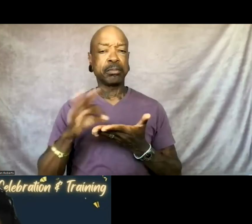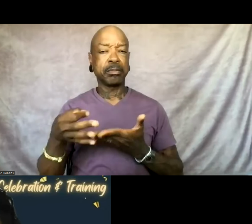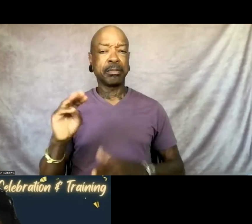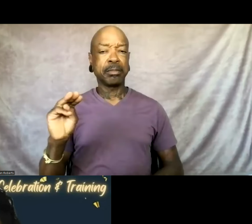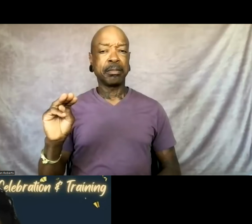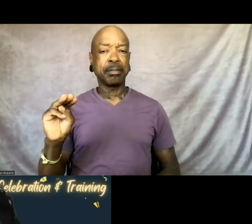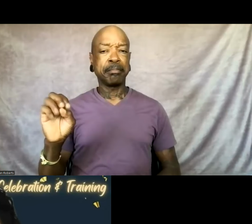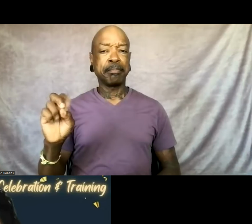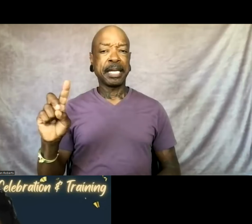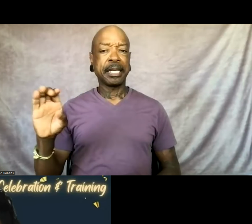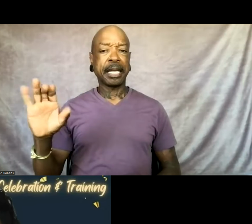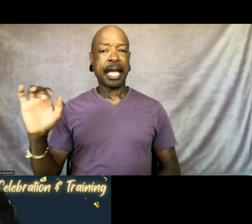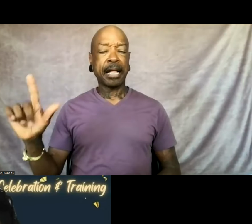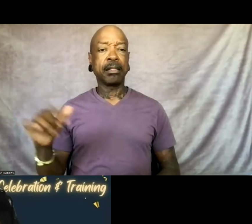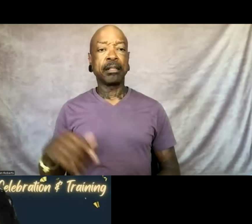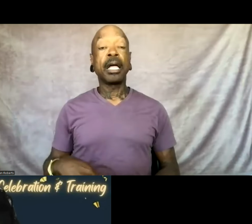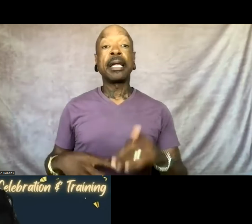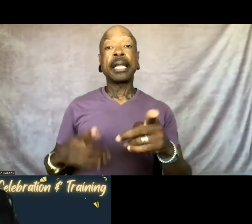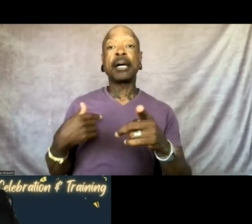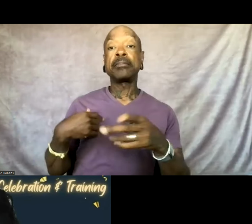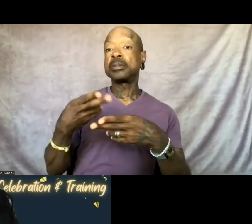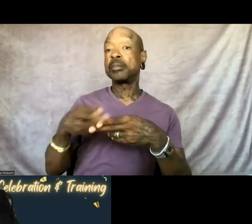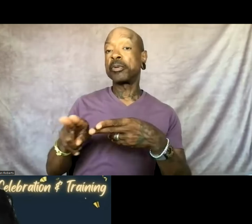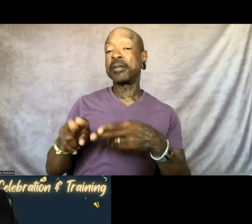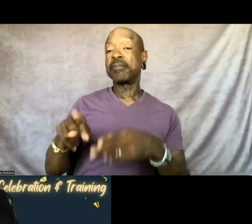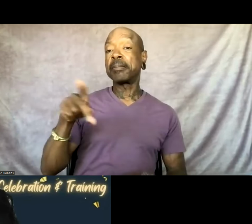about the asset limit being increased for Medi-Cal.